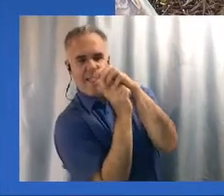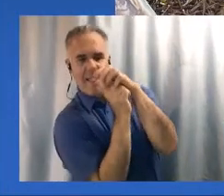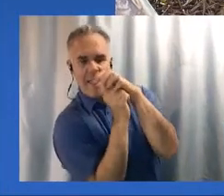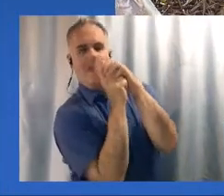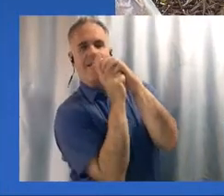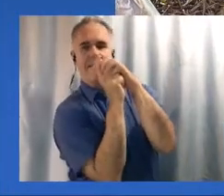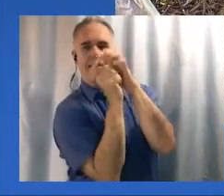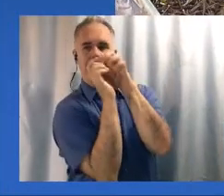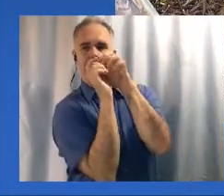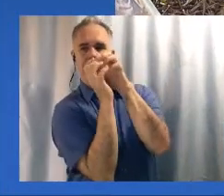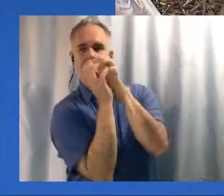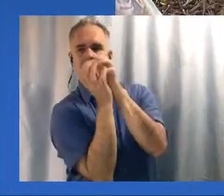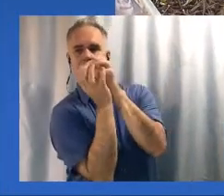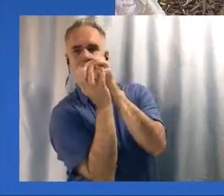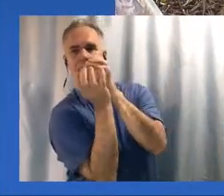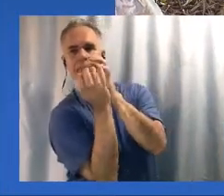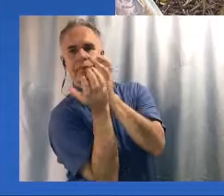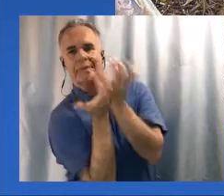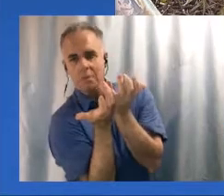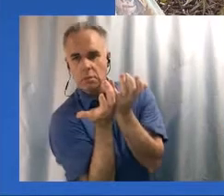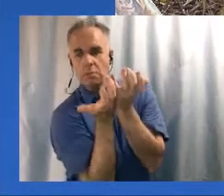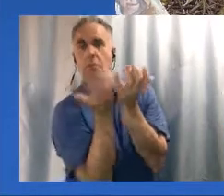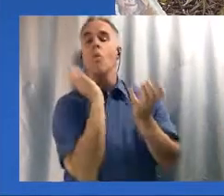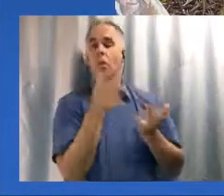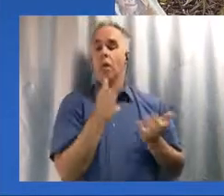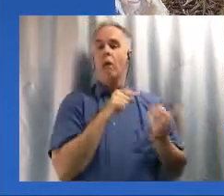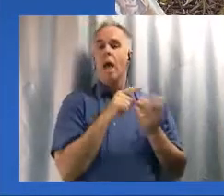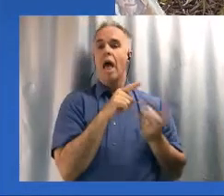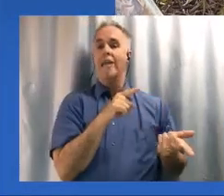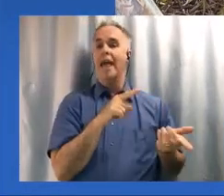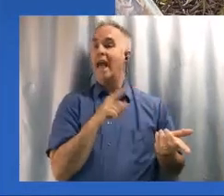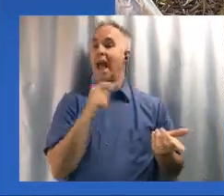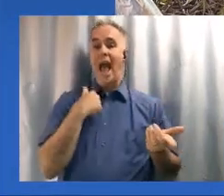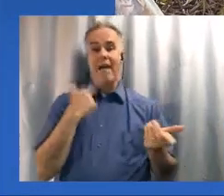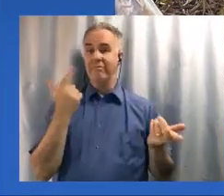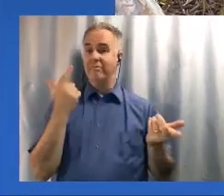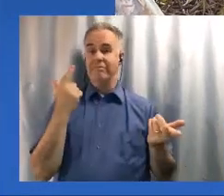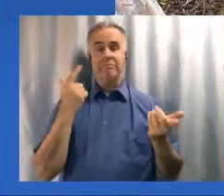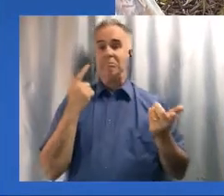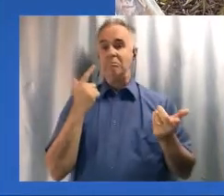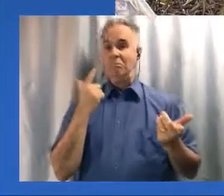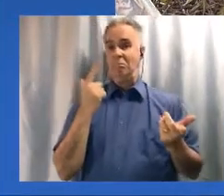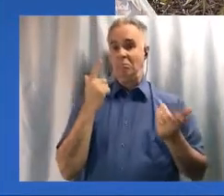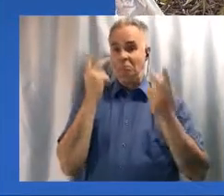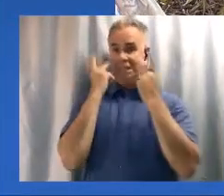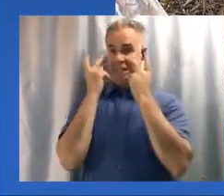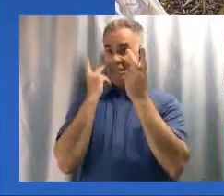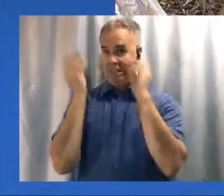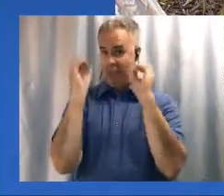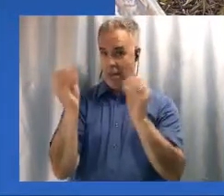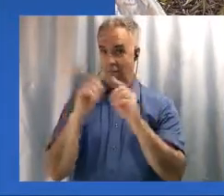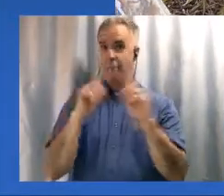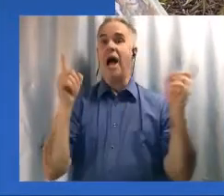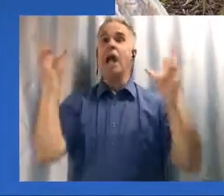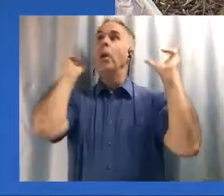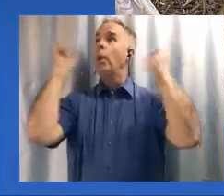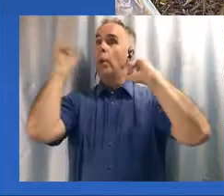The tiny owl is blind and helpless and has no feathers, but it can hear all the sounds around it.